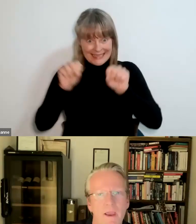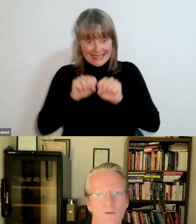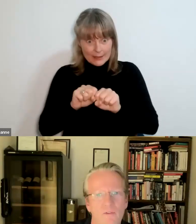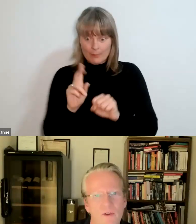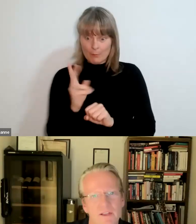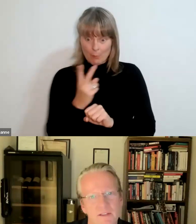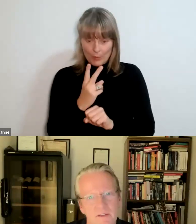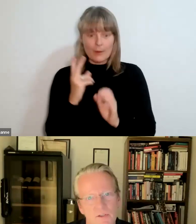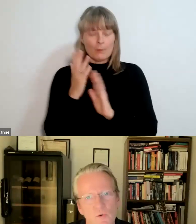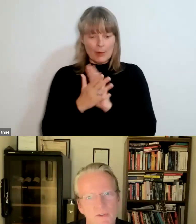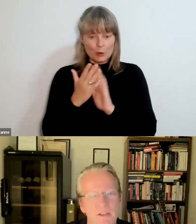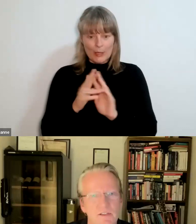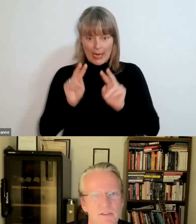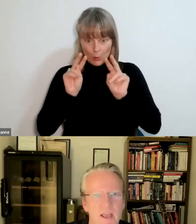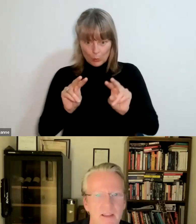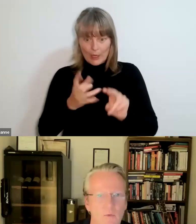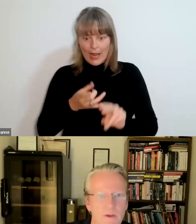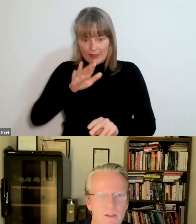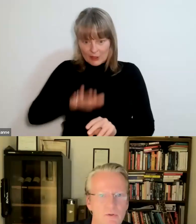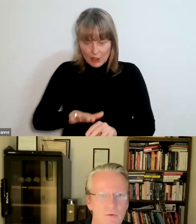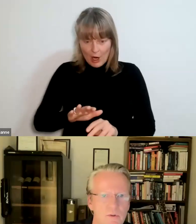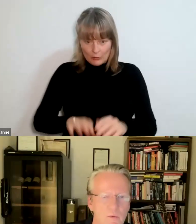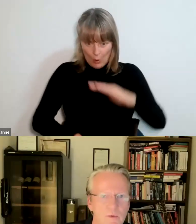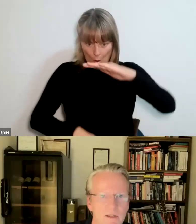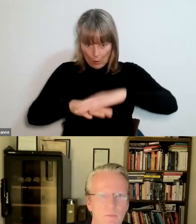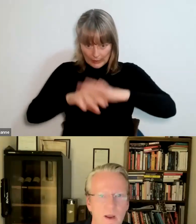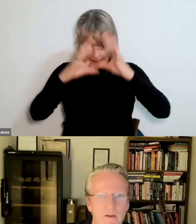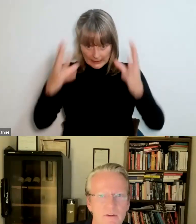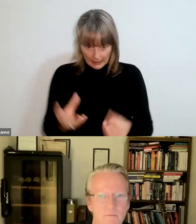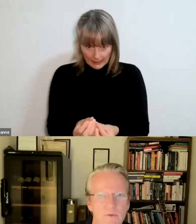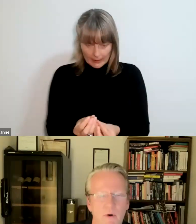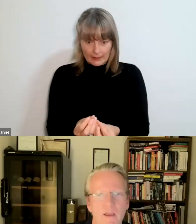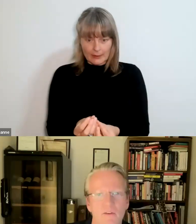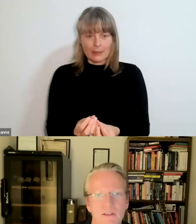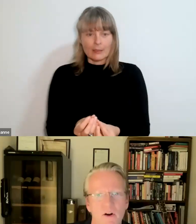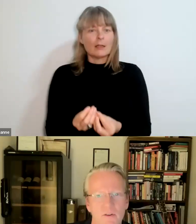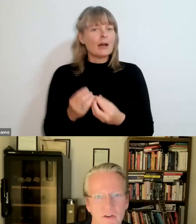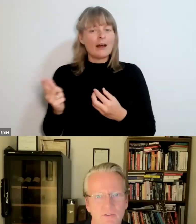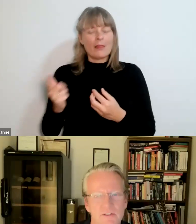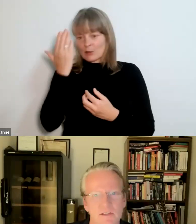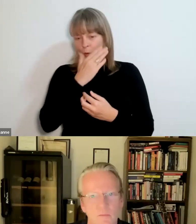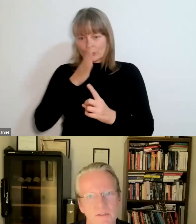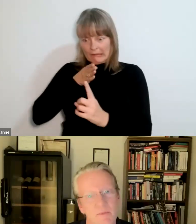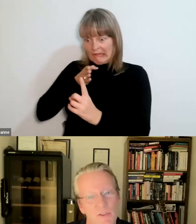like we have here. They provide the schools with other systems